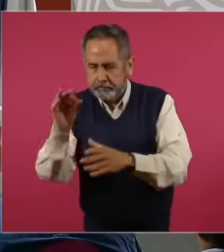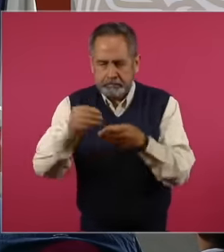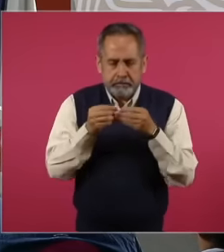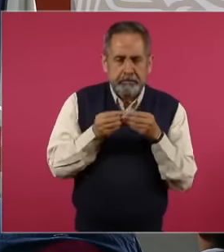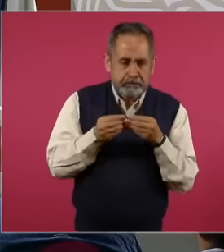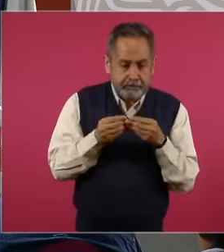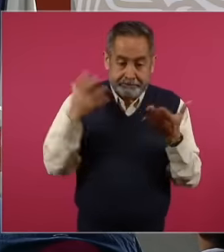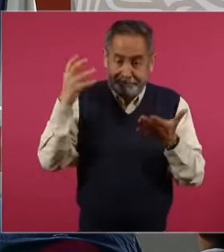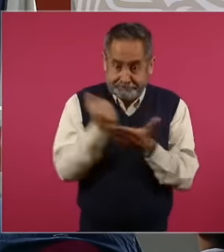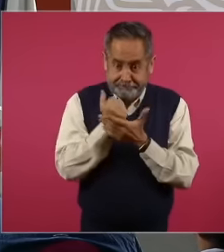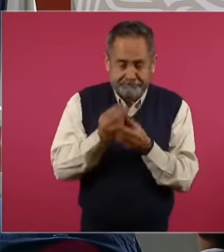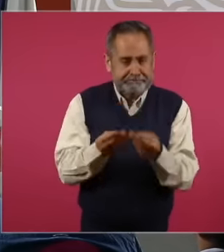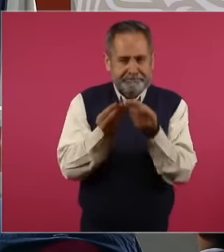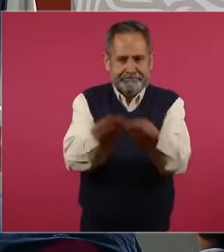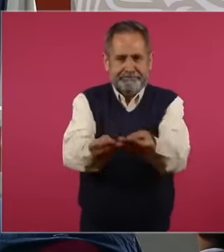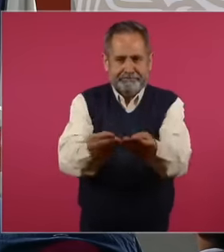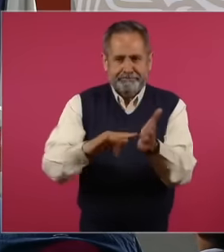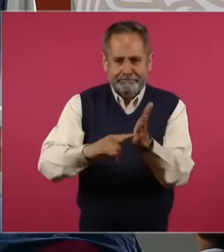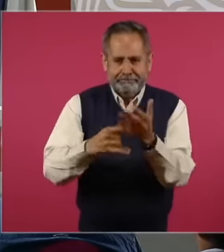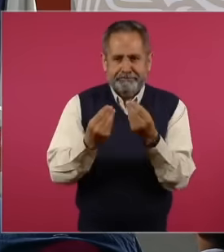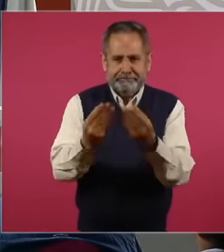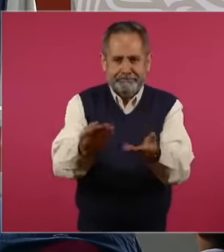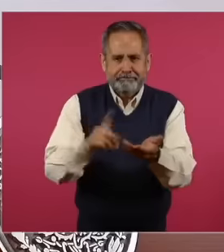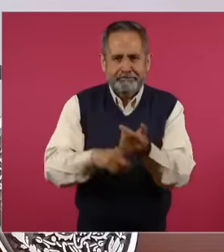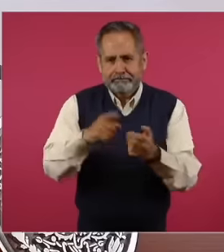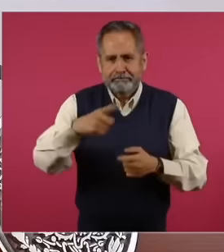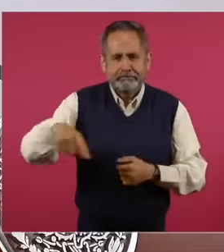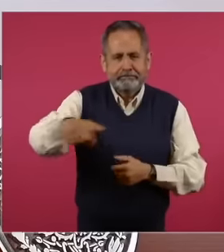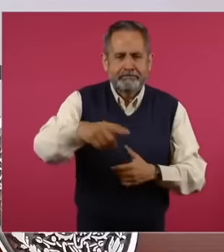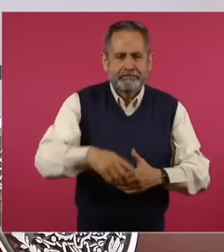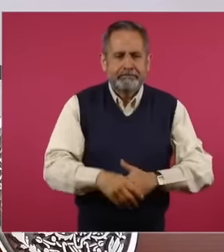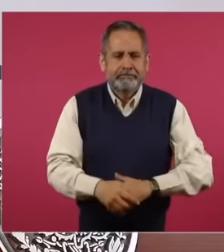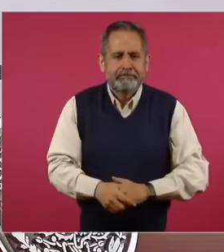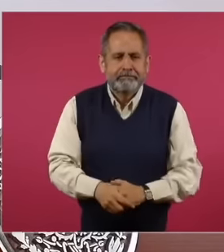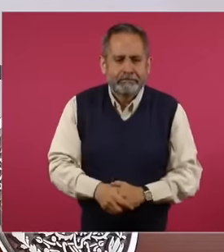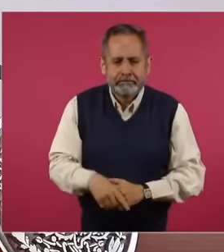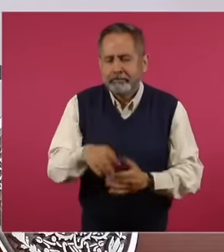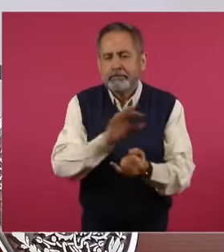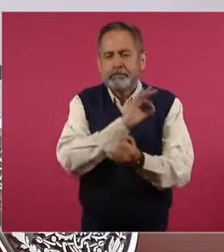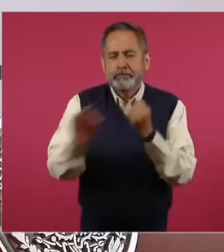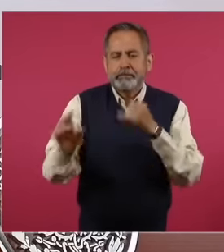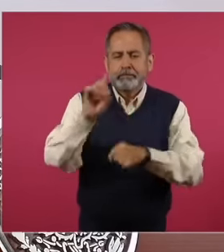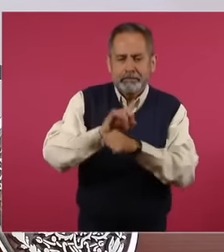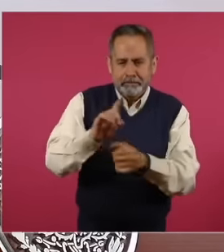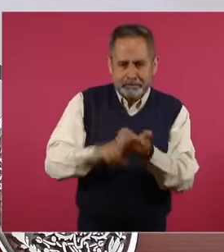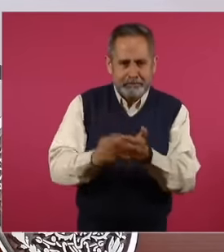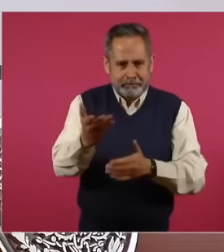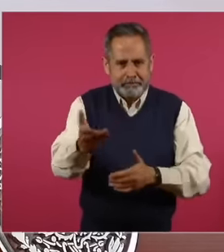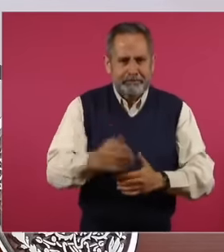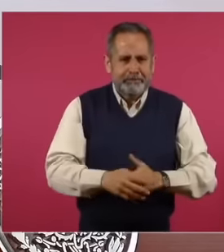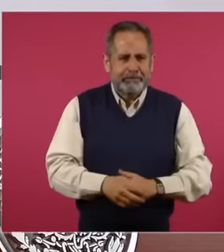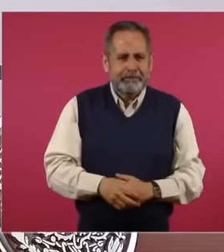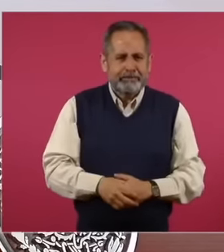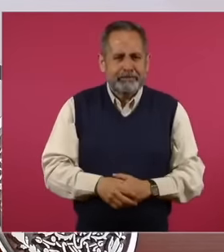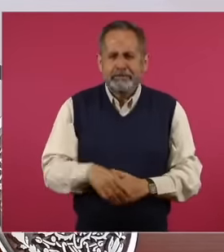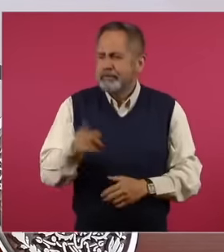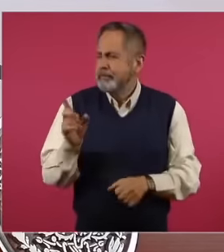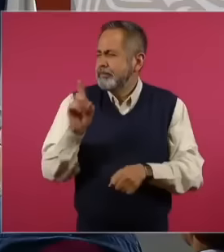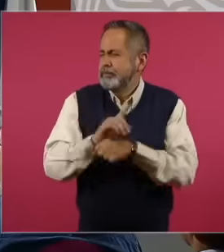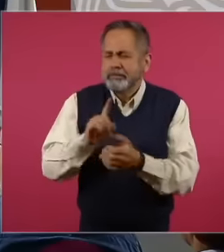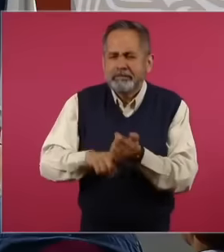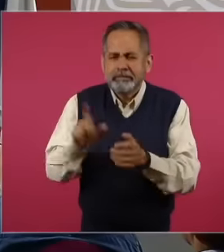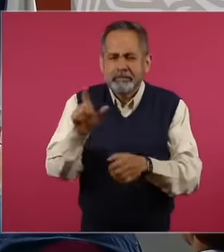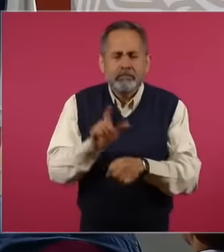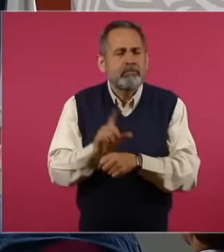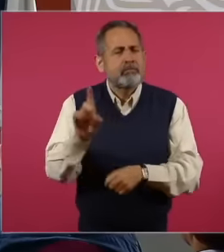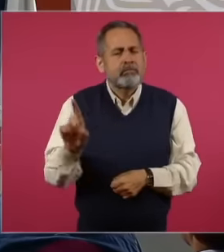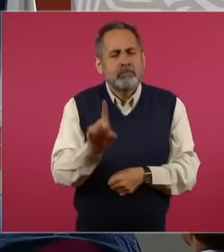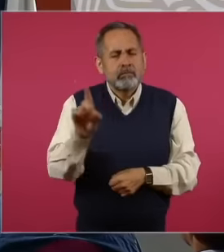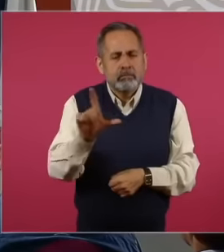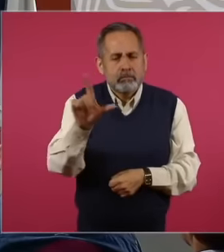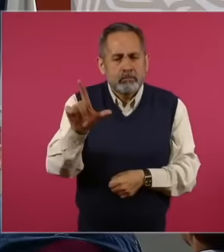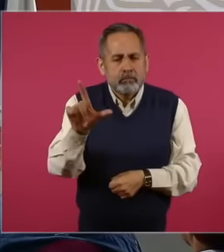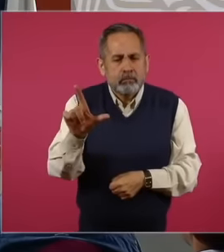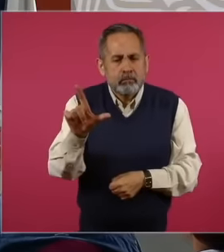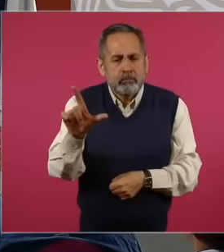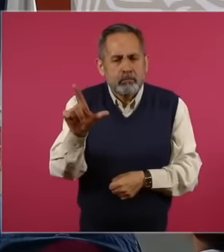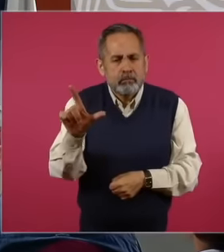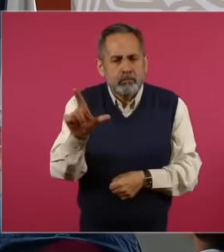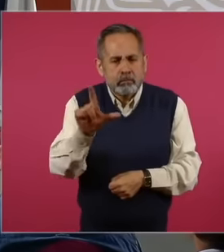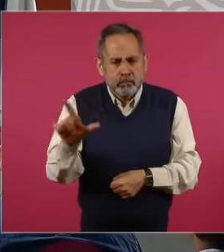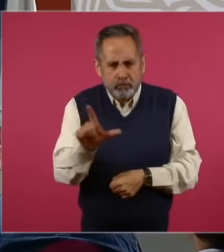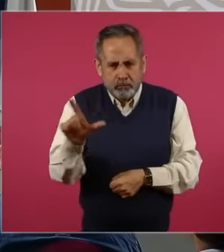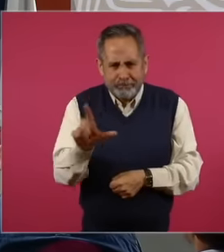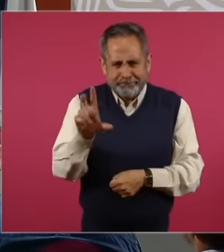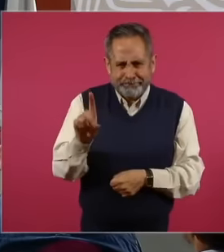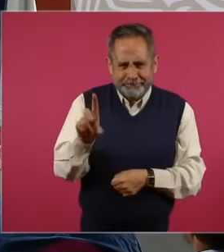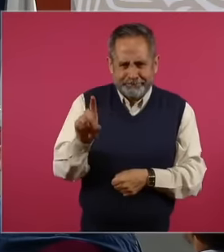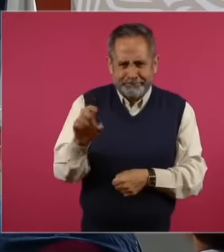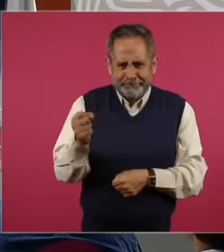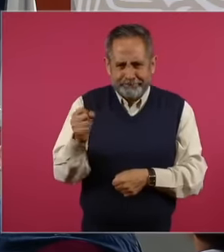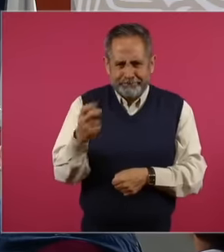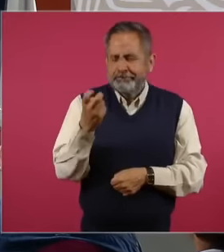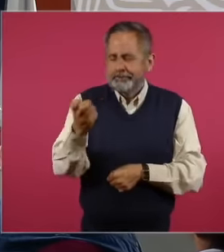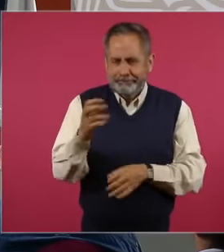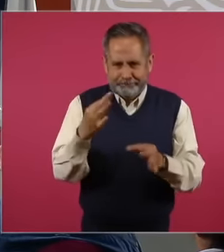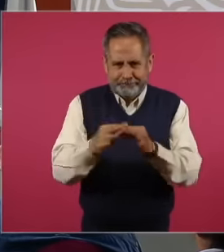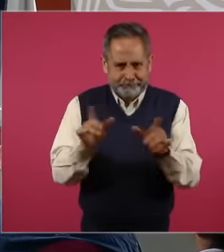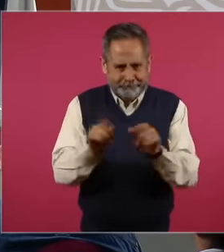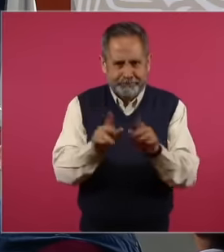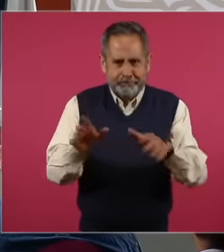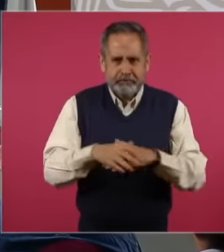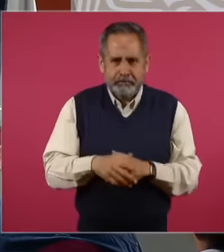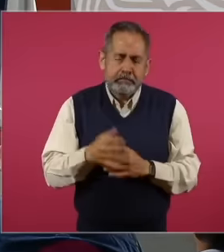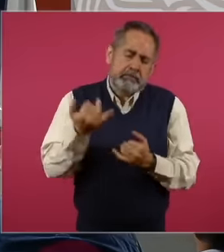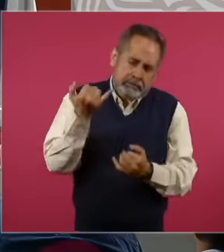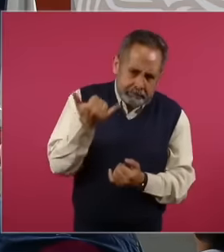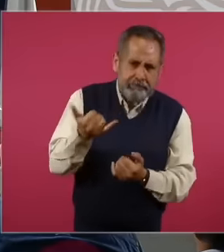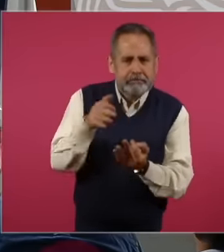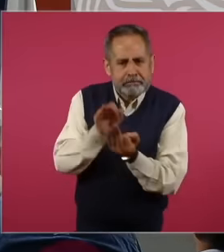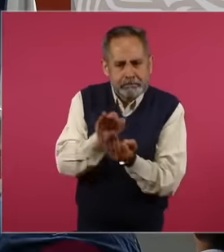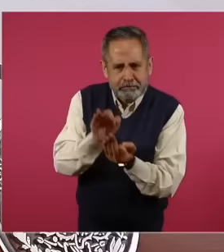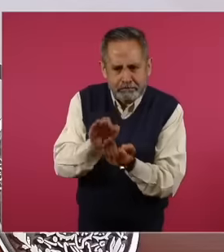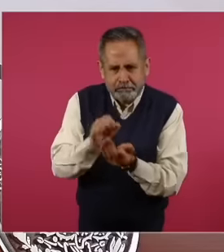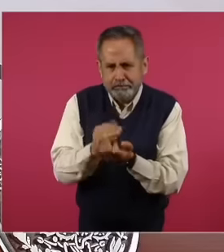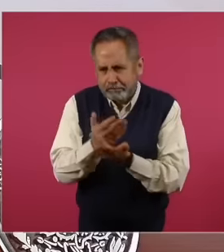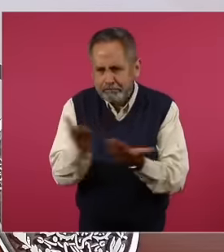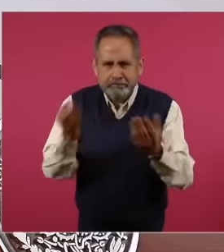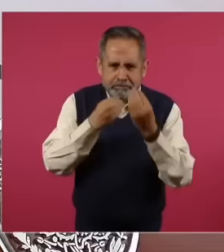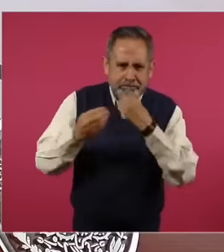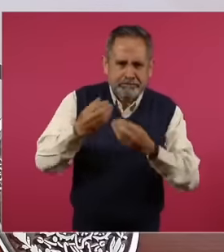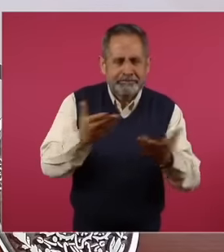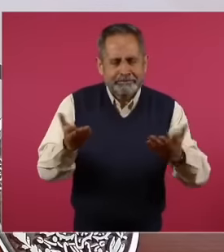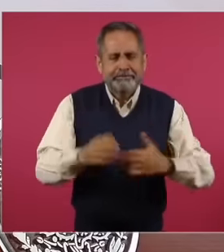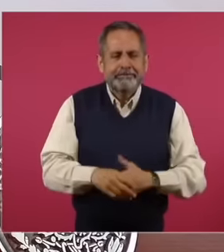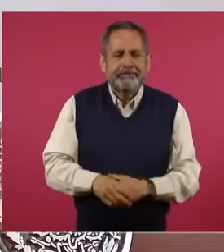here here we will release it on the last day which will be Monday, September 30th and this same topic is wrong